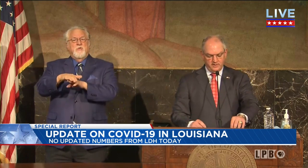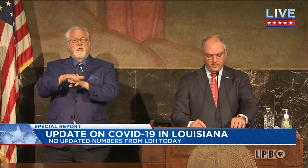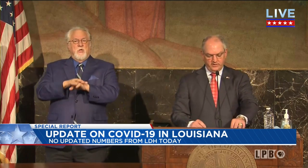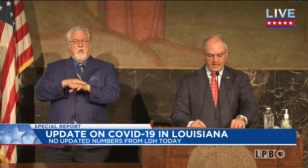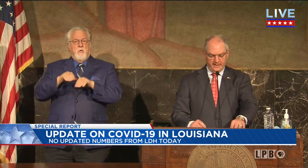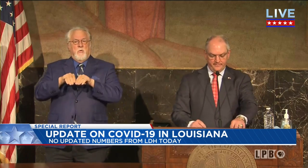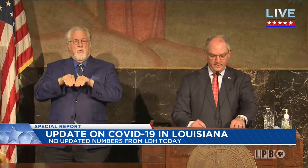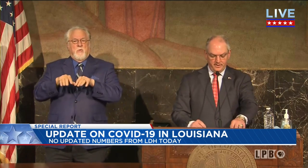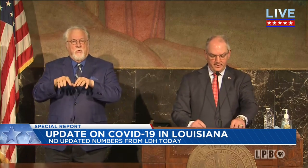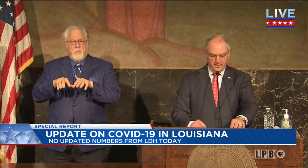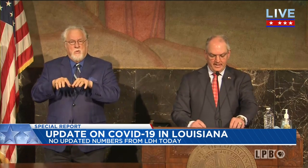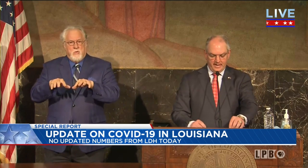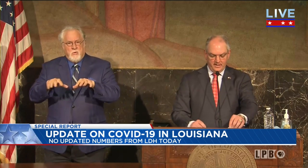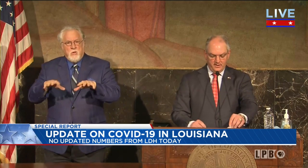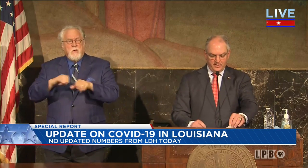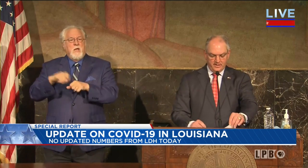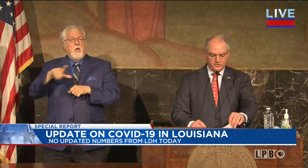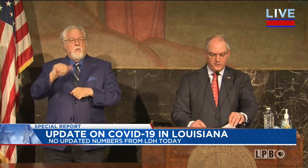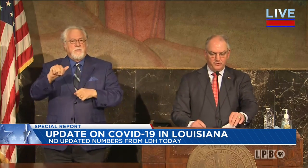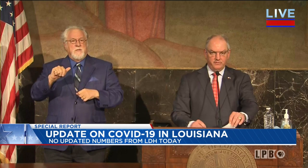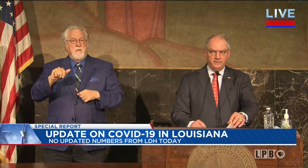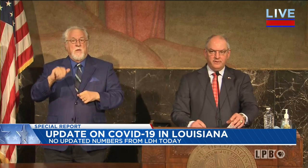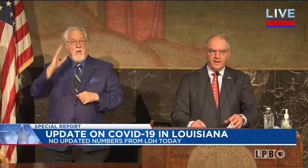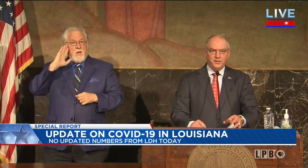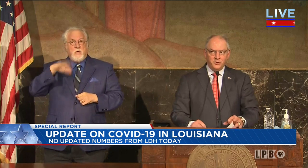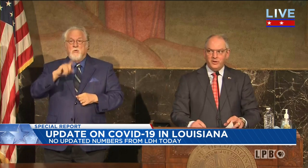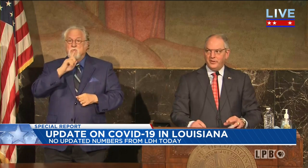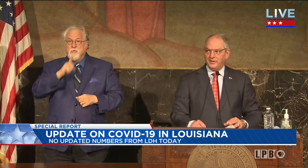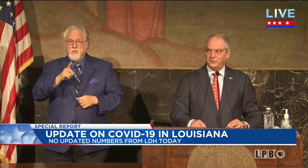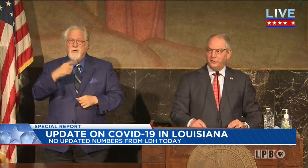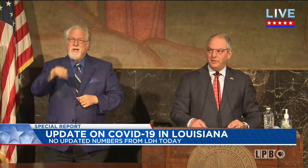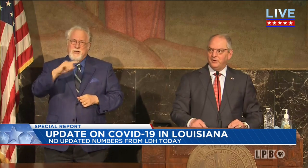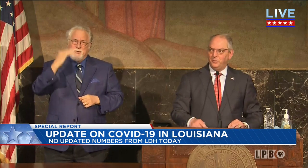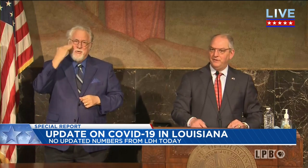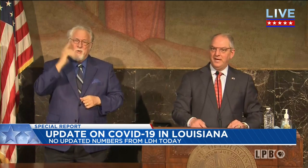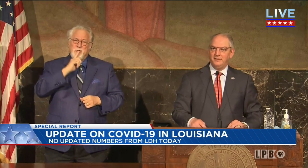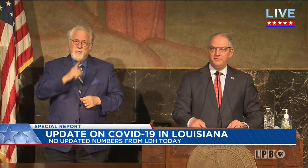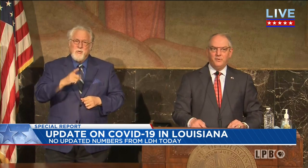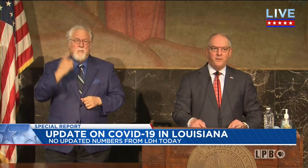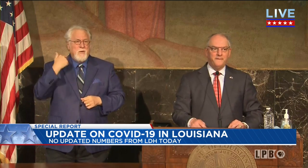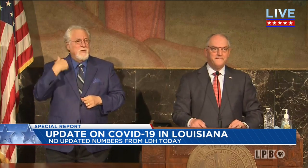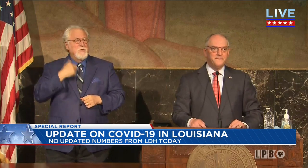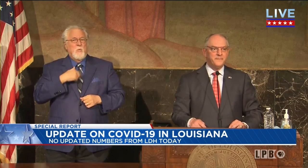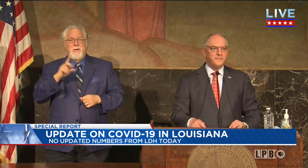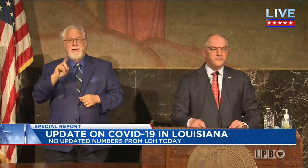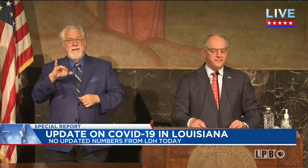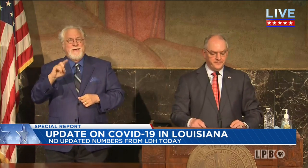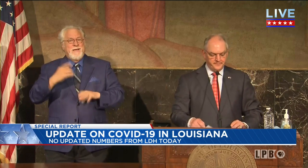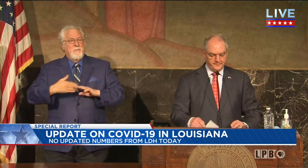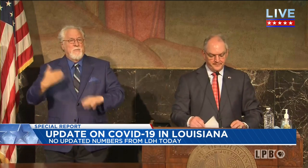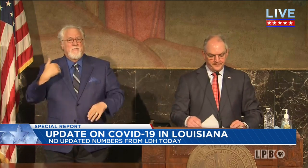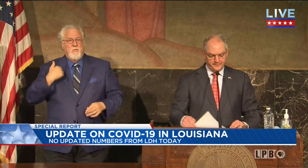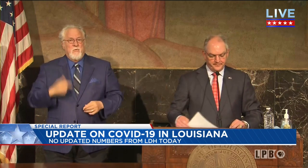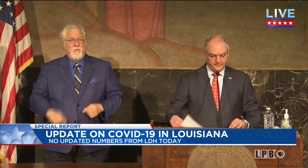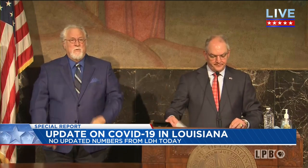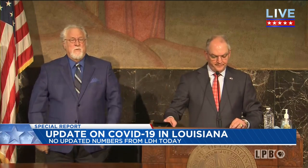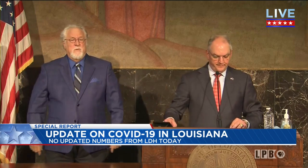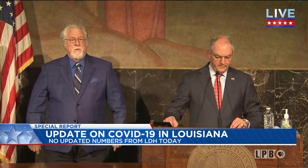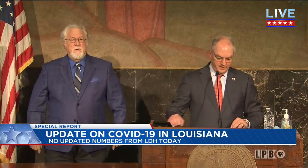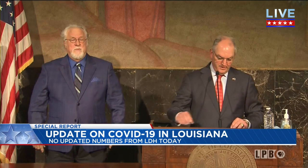COMMUNITY. YOU HAVE THE POWER TO SLOW THE SPREAD OF COVID IN LOUISIANA. AND I KNOW THAT IS TRUE.